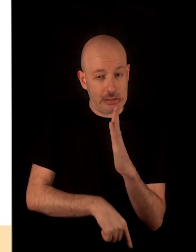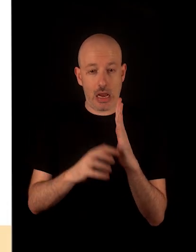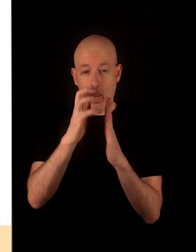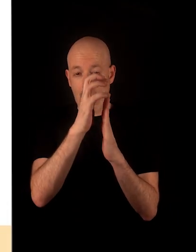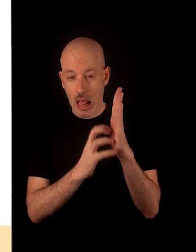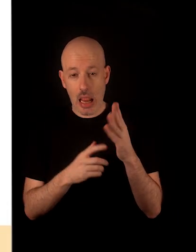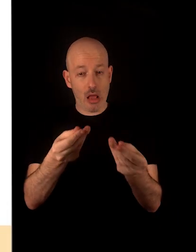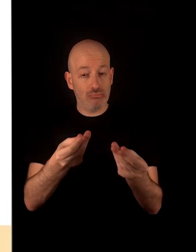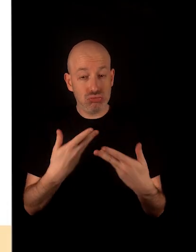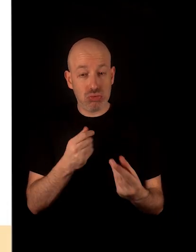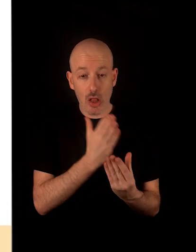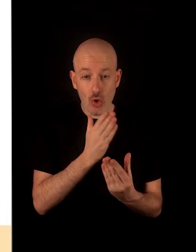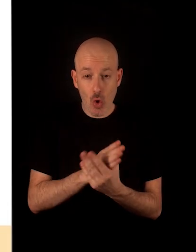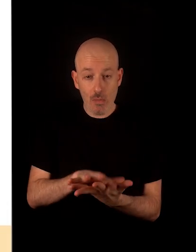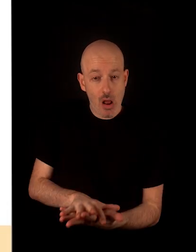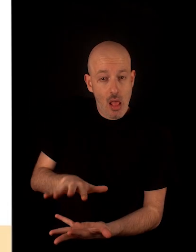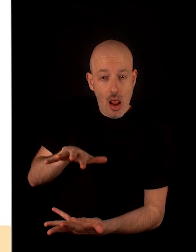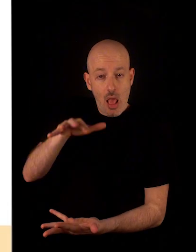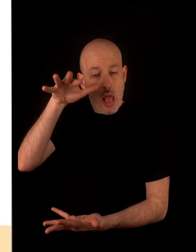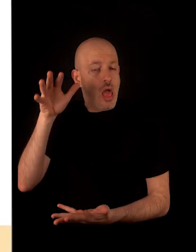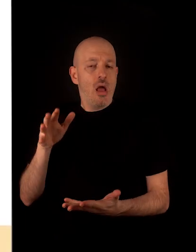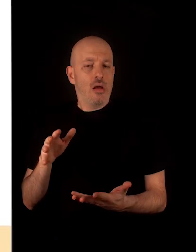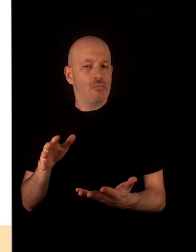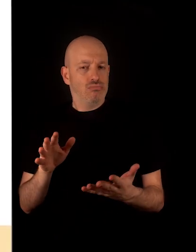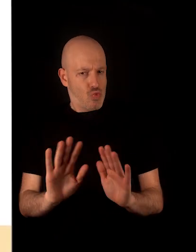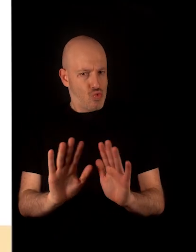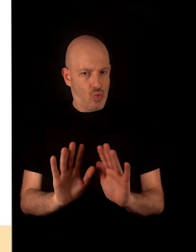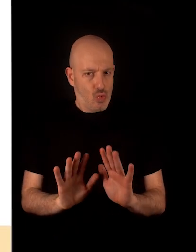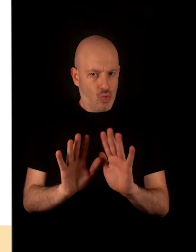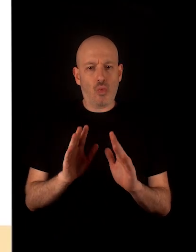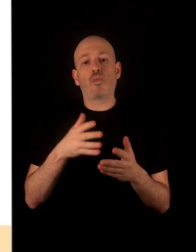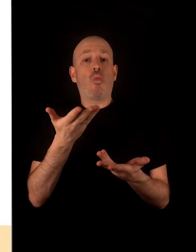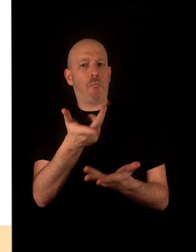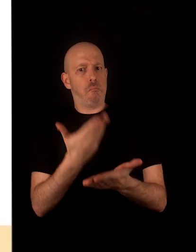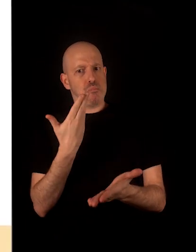we proceed to the first instalment. As you see here, the first installment, the first payment